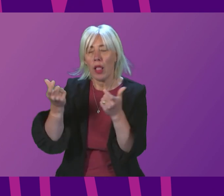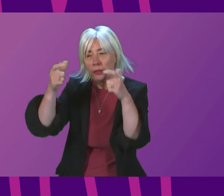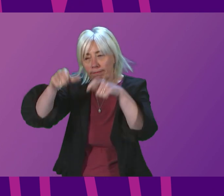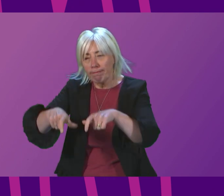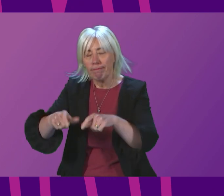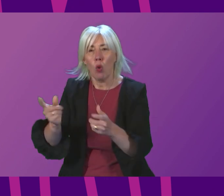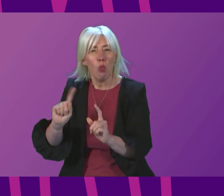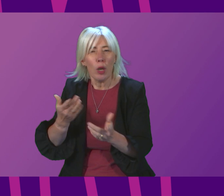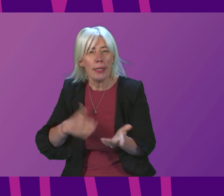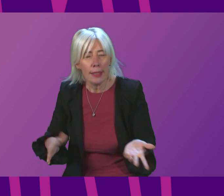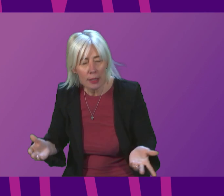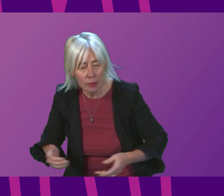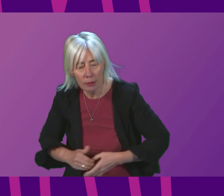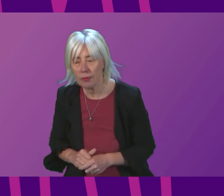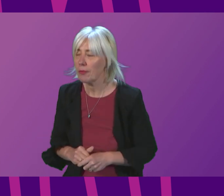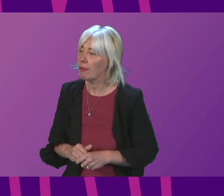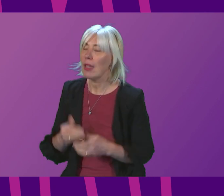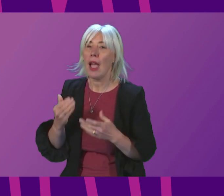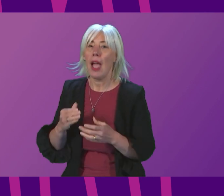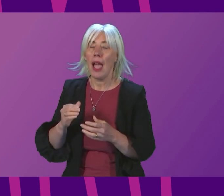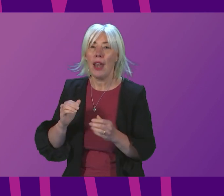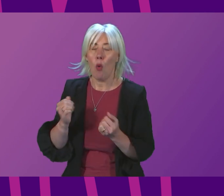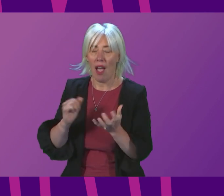We now have the supersponsor route in place.